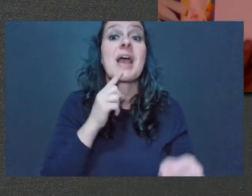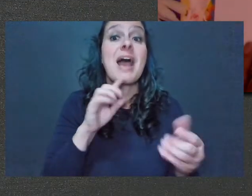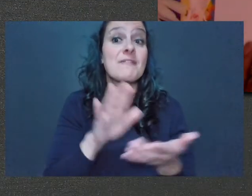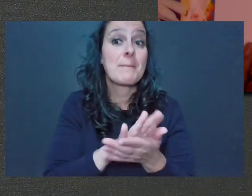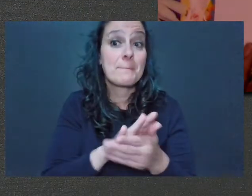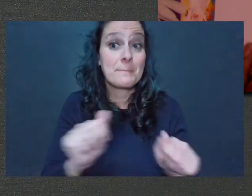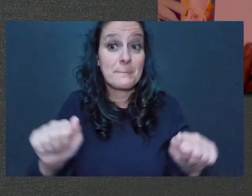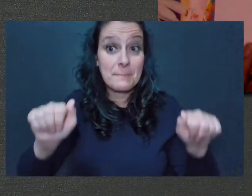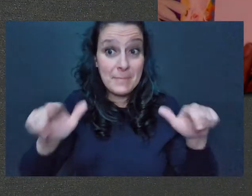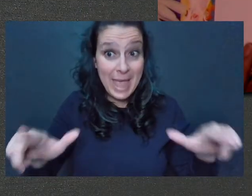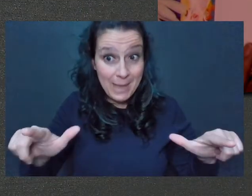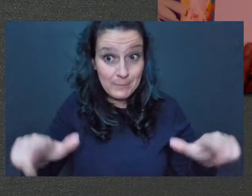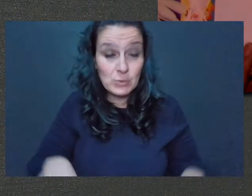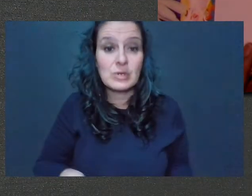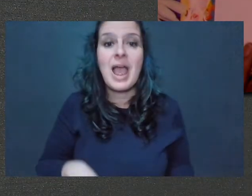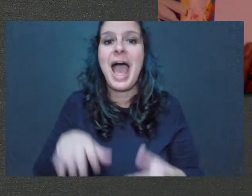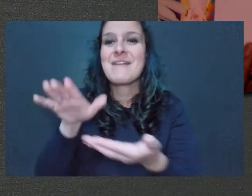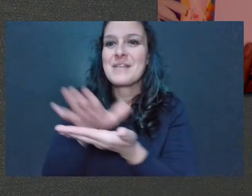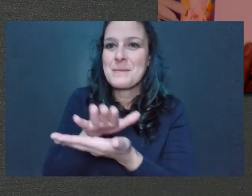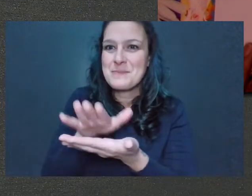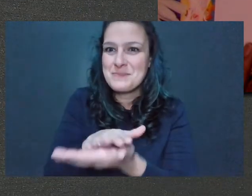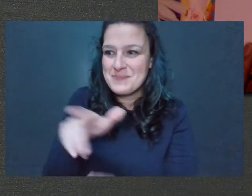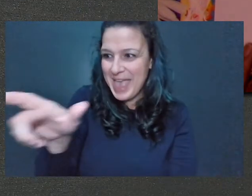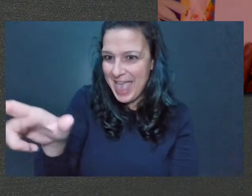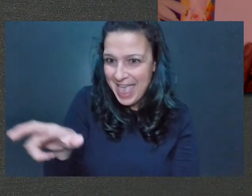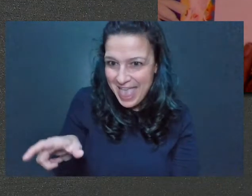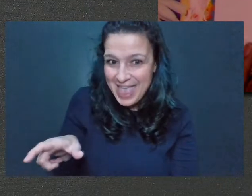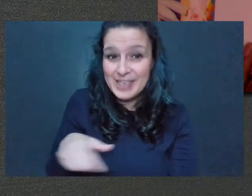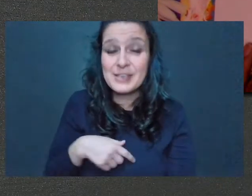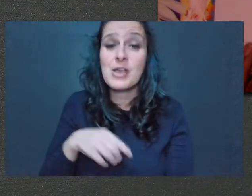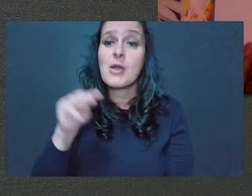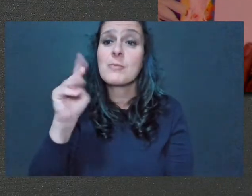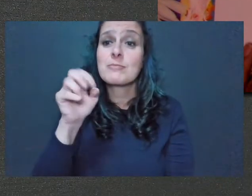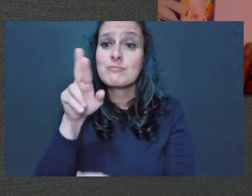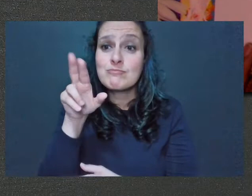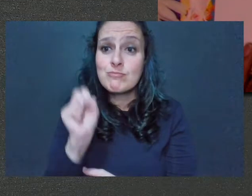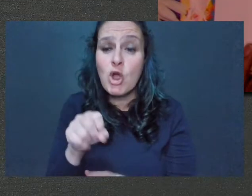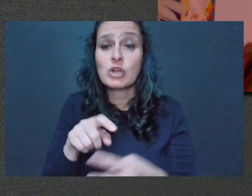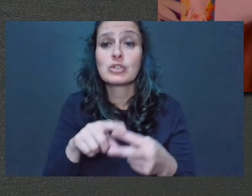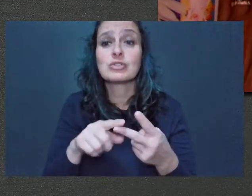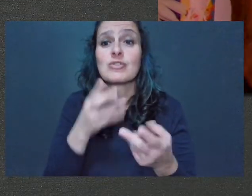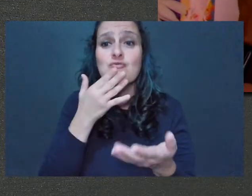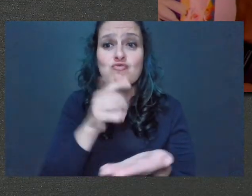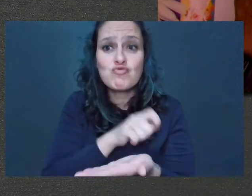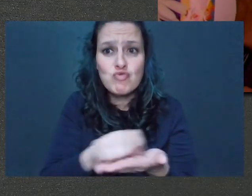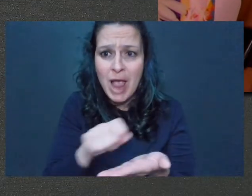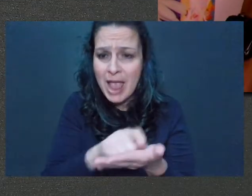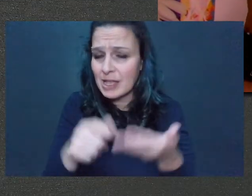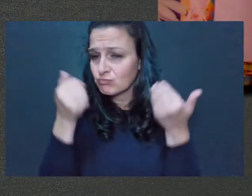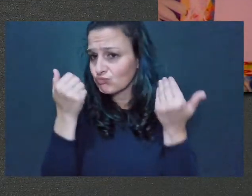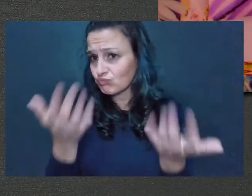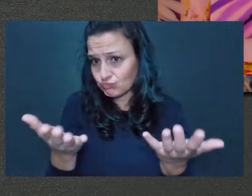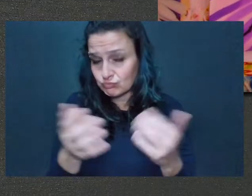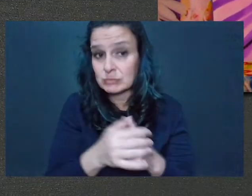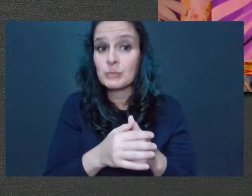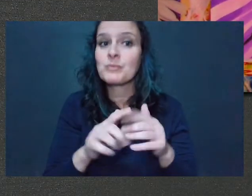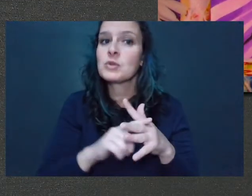My paint, if you have paint. Markers or crayons if you don't. And we are gonna get started with that shape